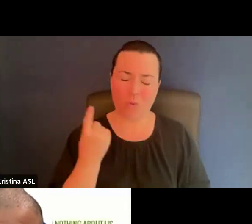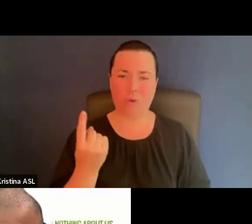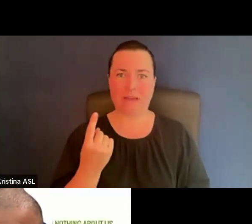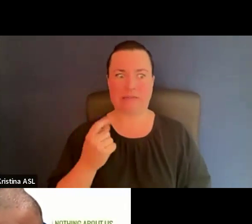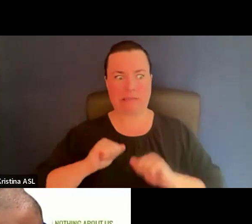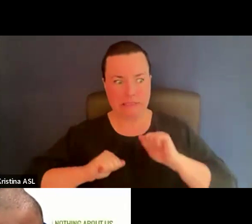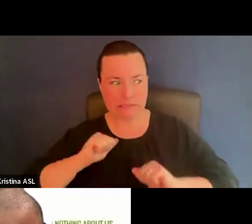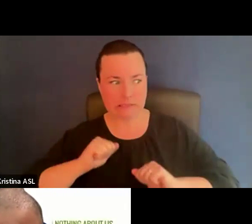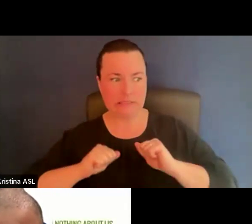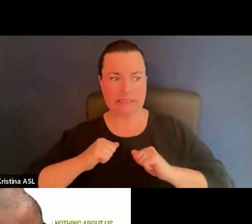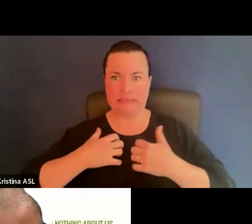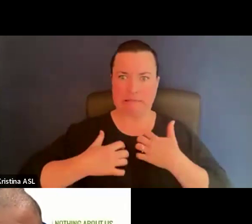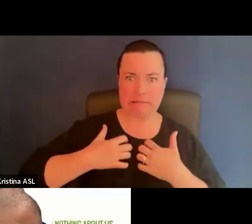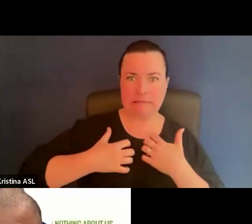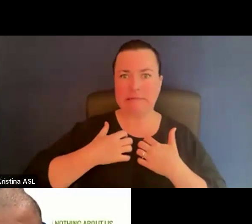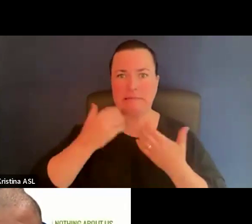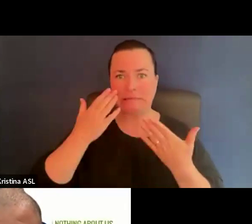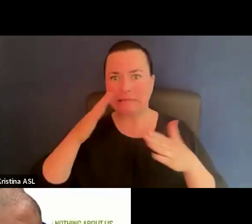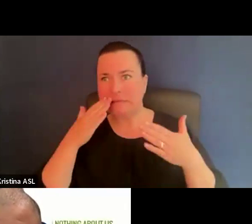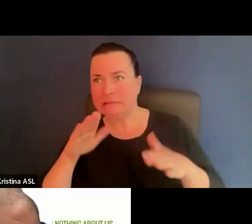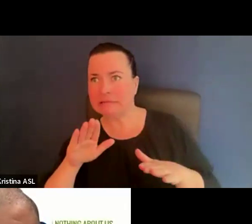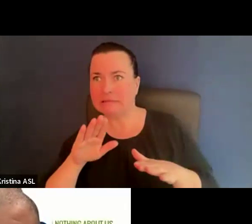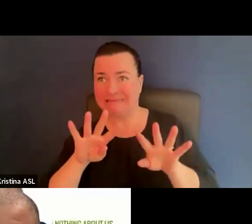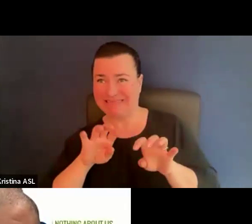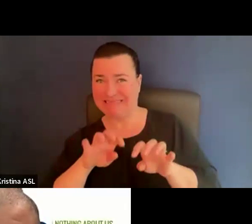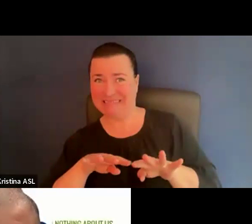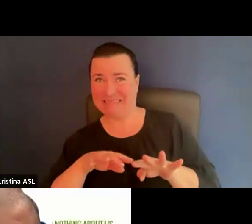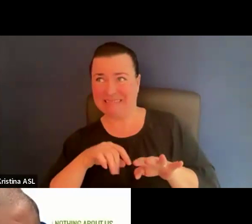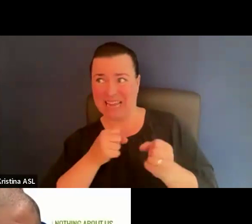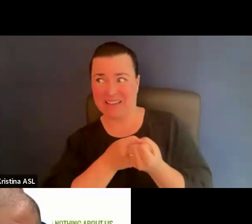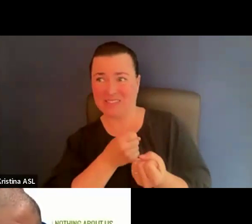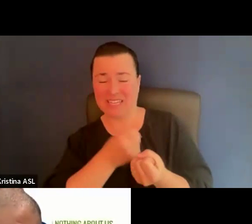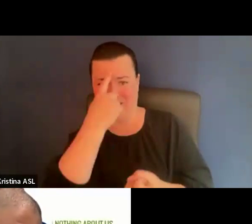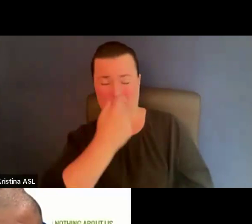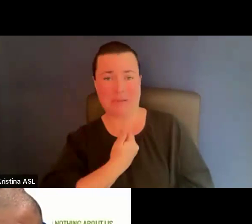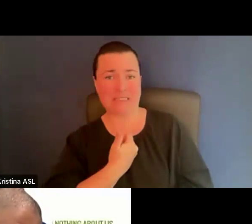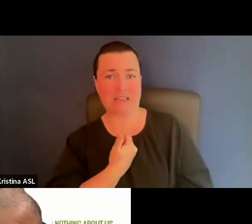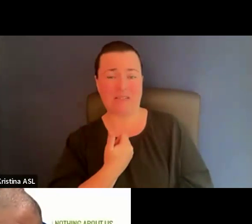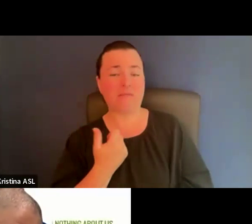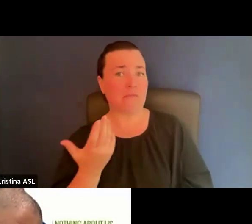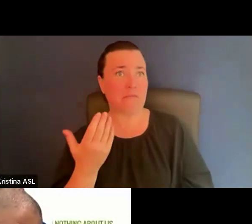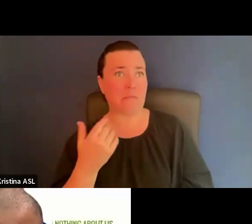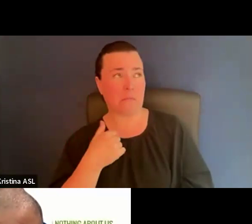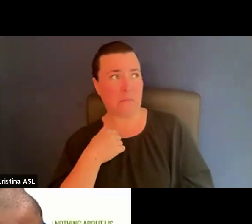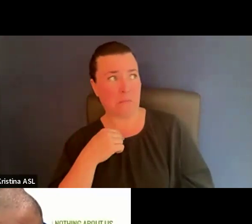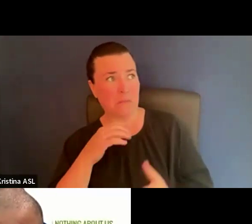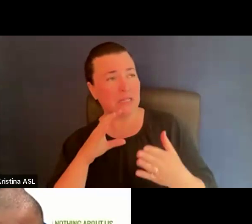or unsure about advocating for myself. Just knowing if I'm speaking up for myself,